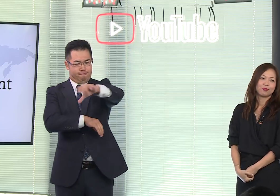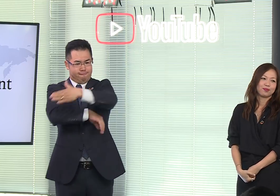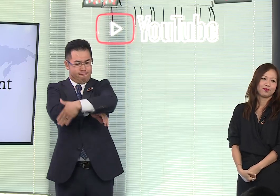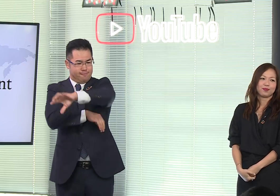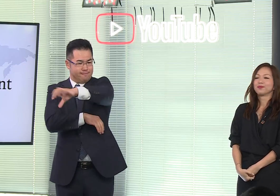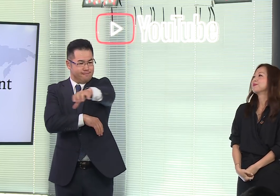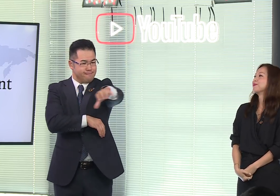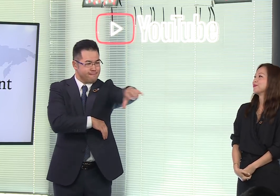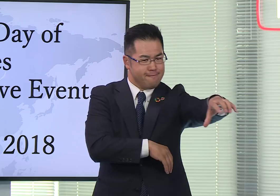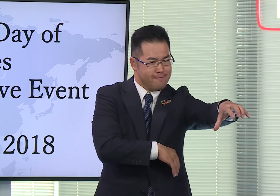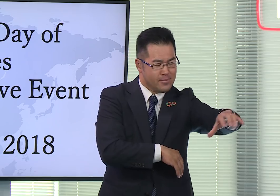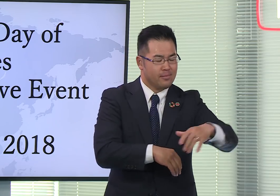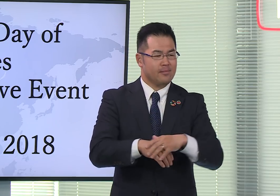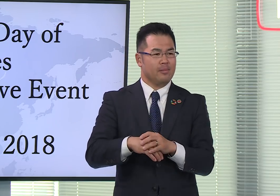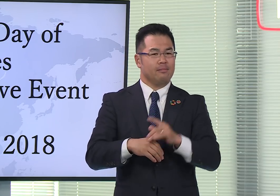It's really important that we do have